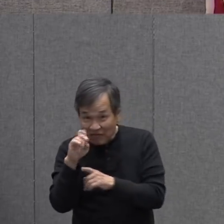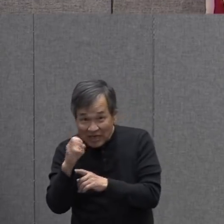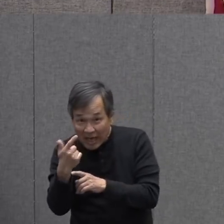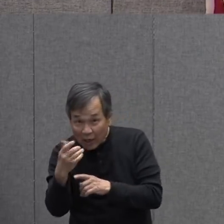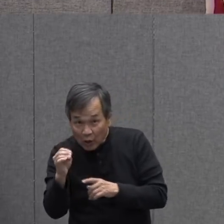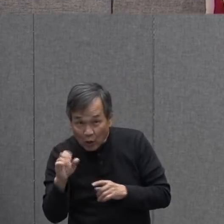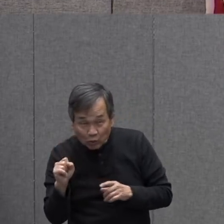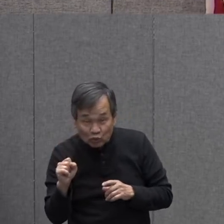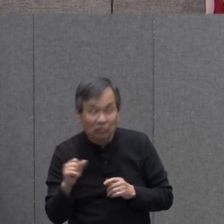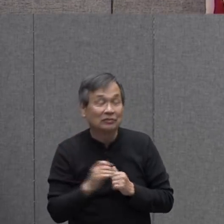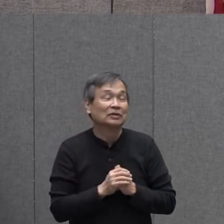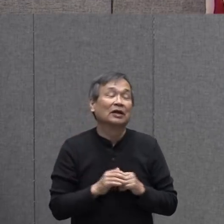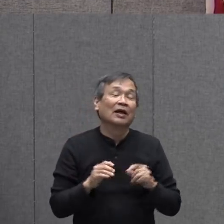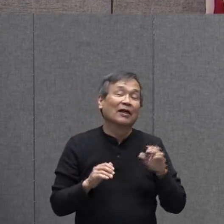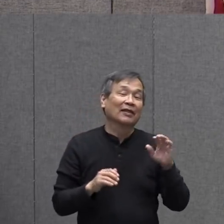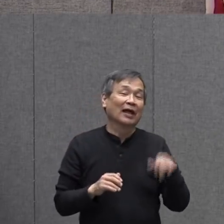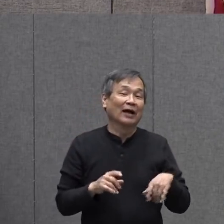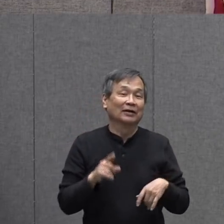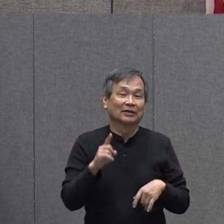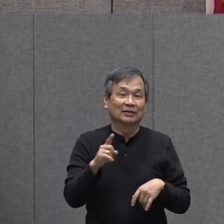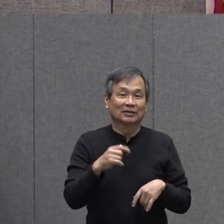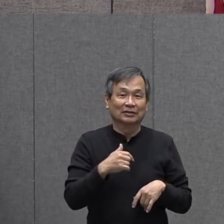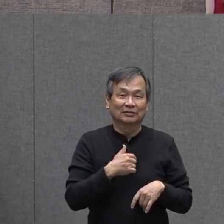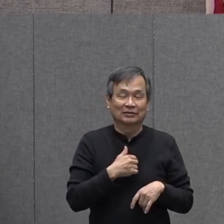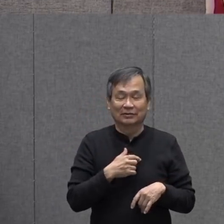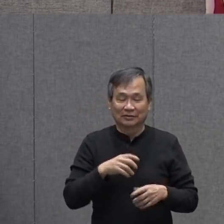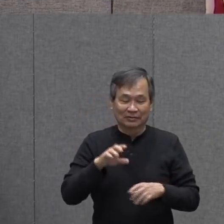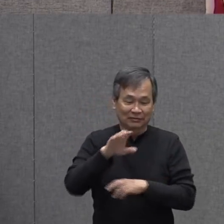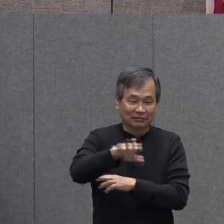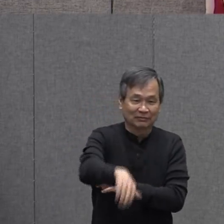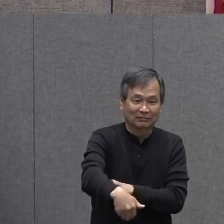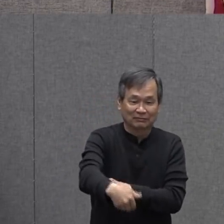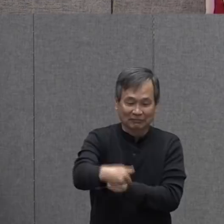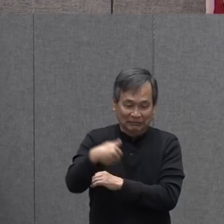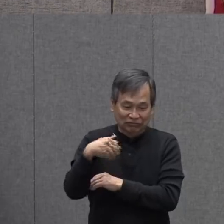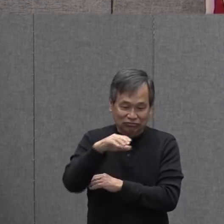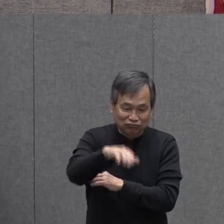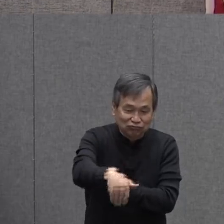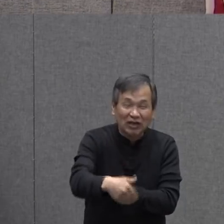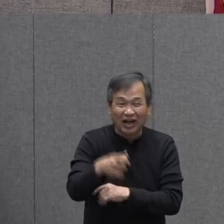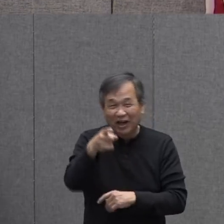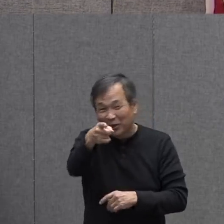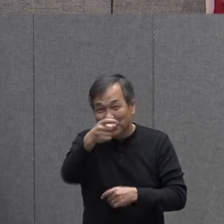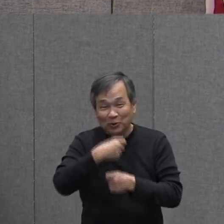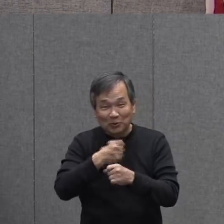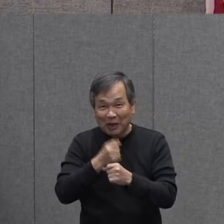And so this is a model of a digger that you can play with. And it has some interesting pieces,